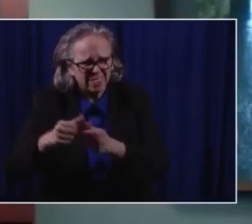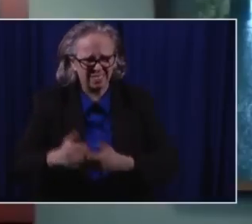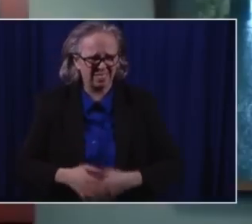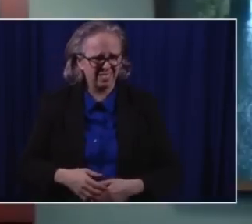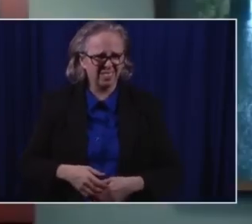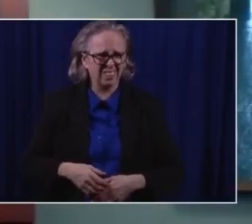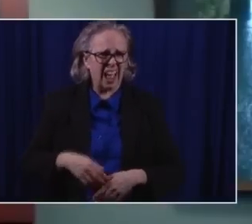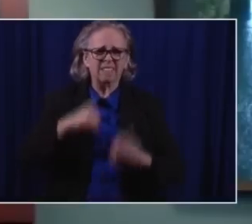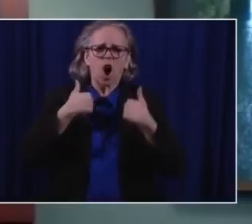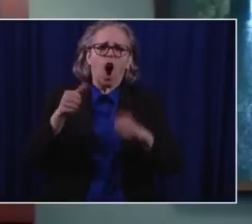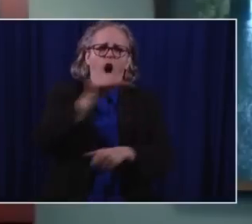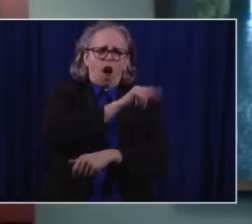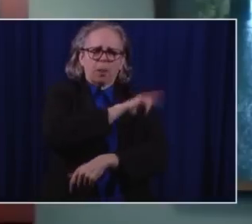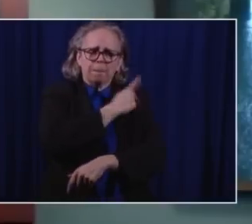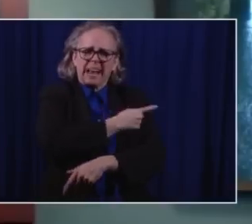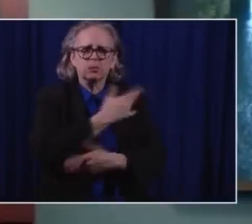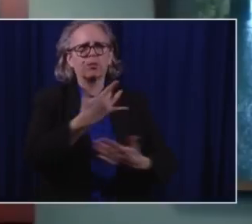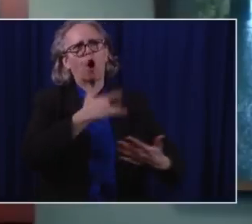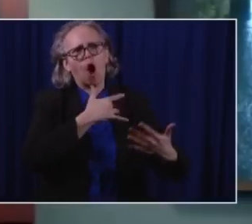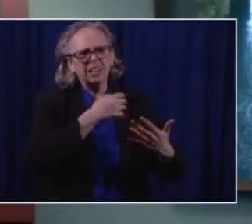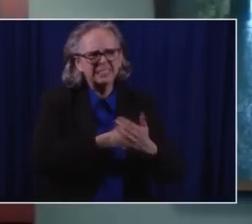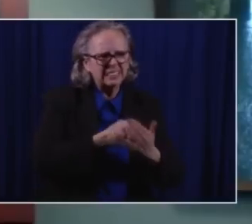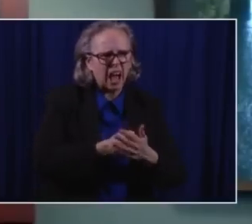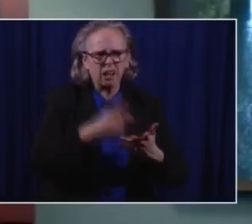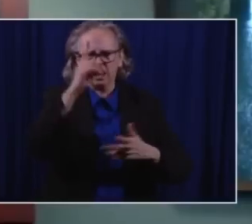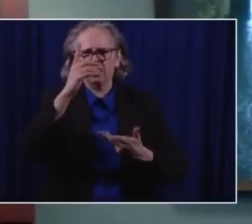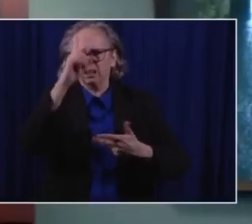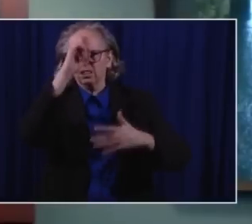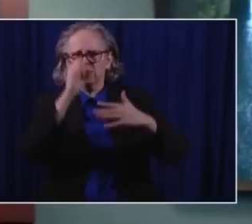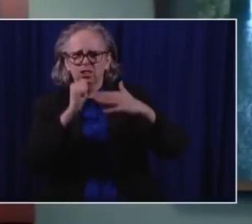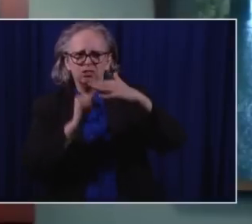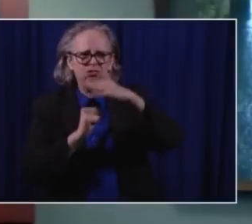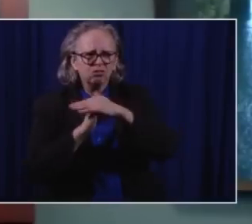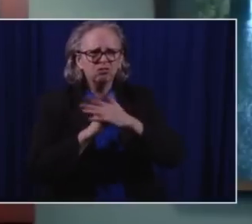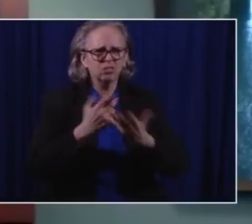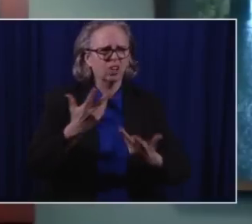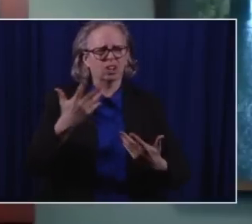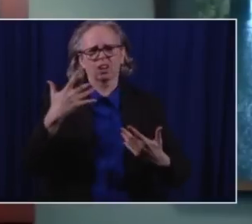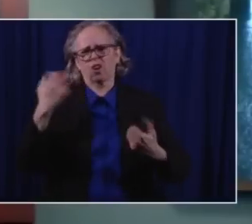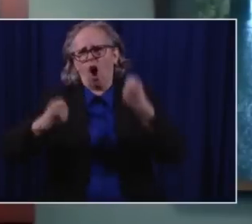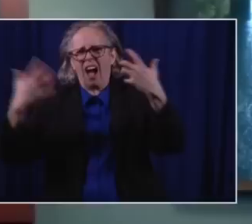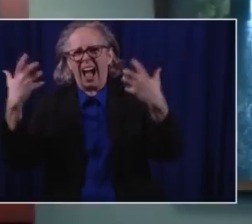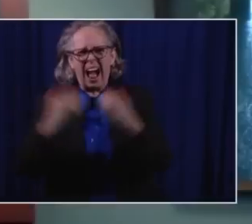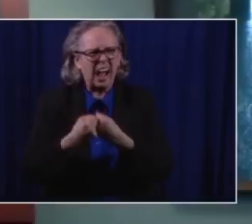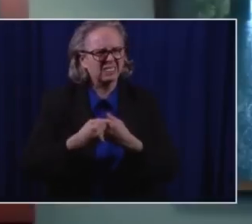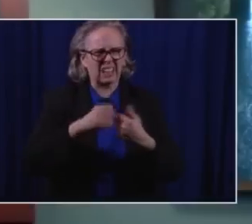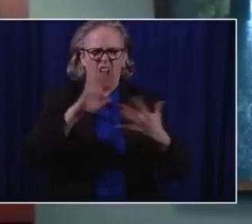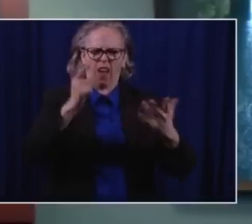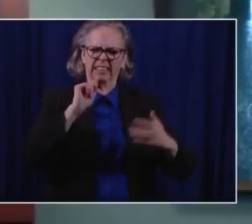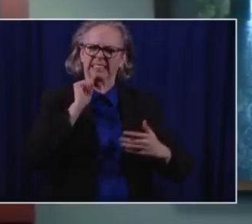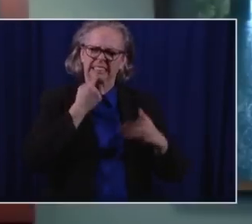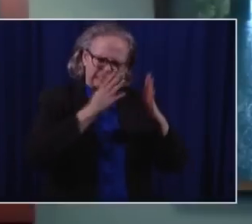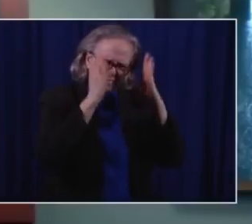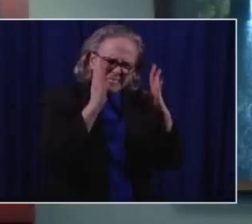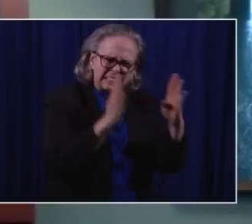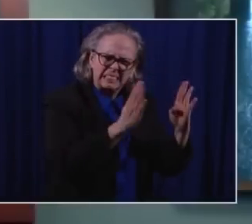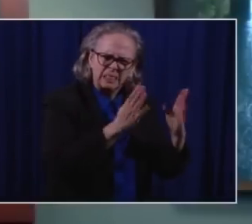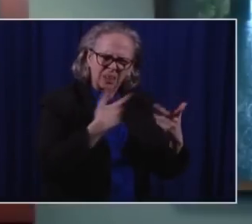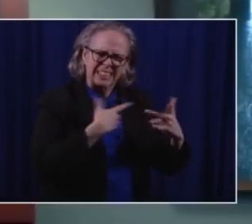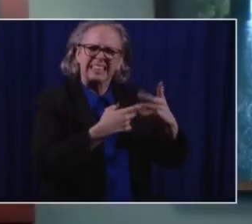our East and urgent cares and needing services along with all of the non covid patients.